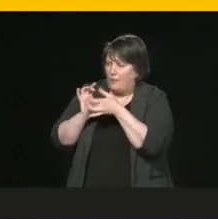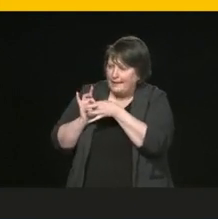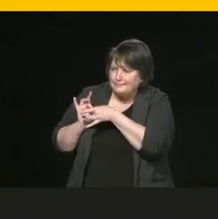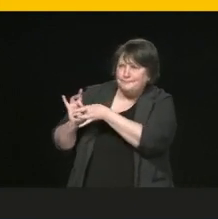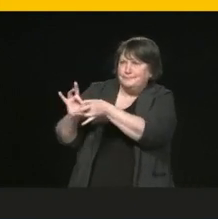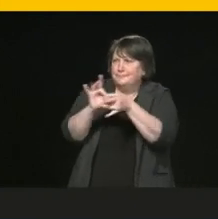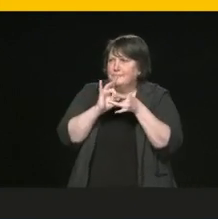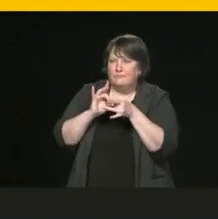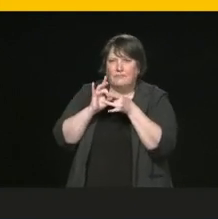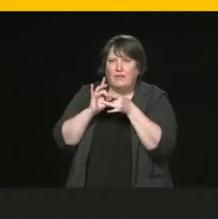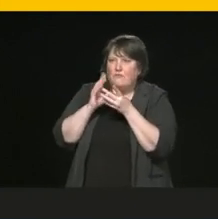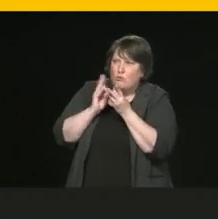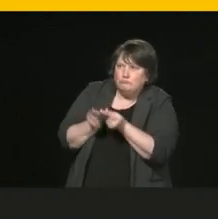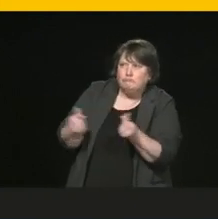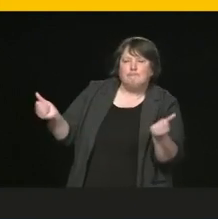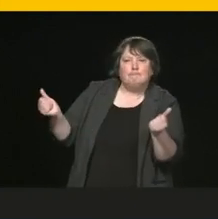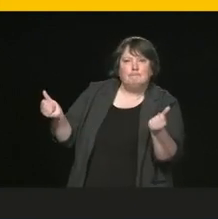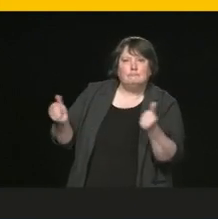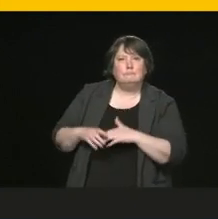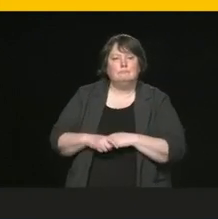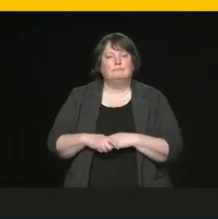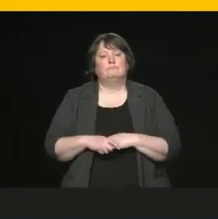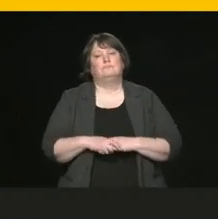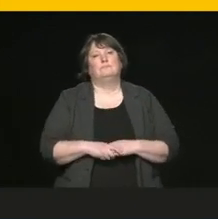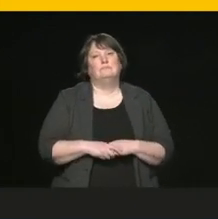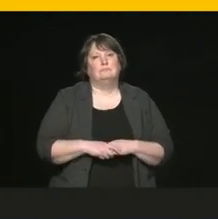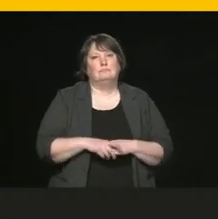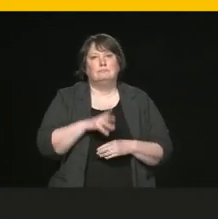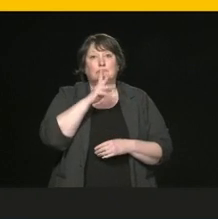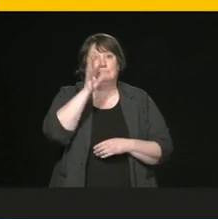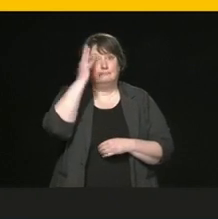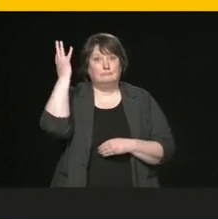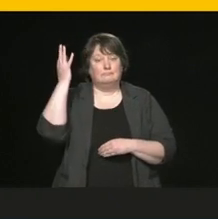A STRONG AND EFFECTIVE GLOBAL